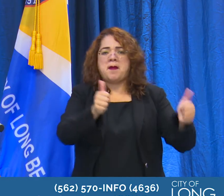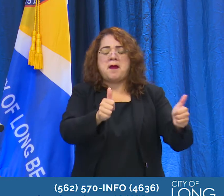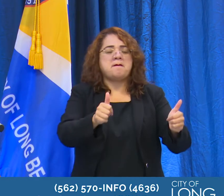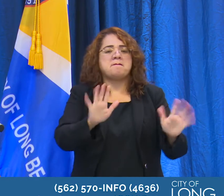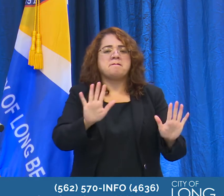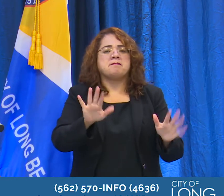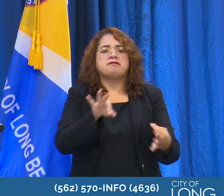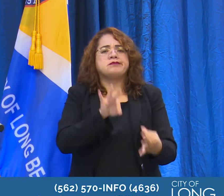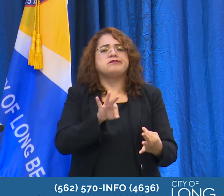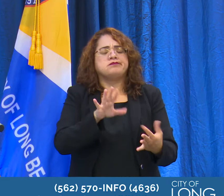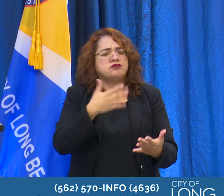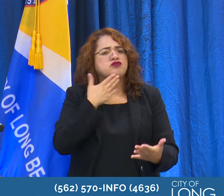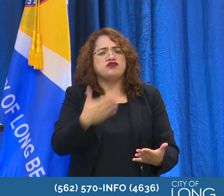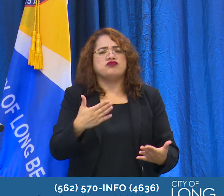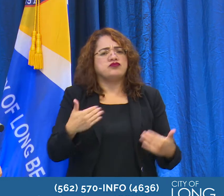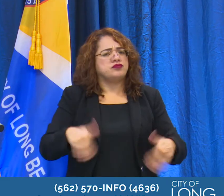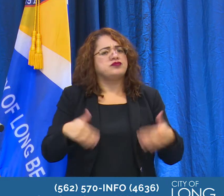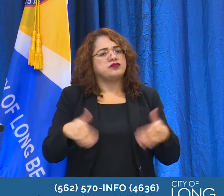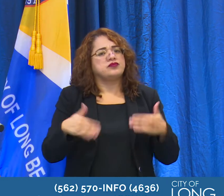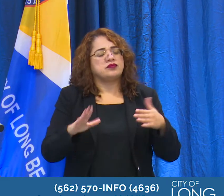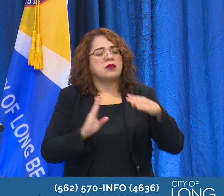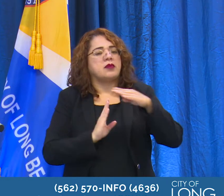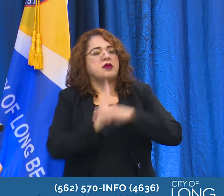every day, and we far exceeded the State's